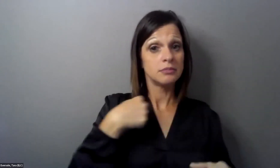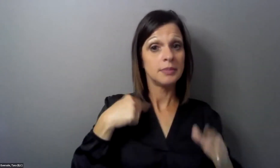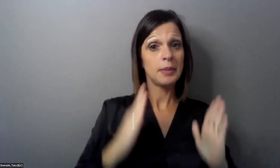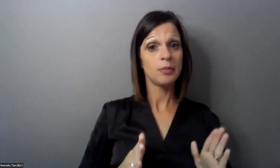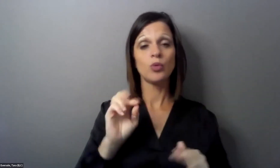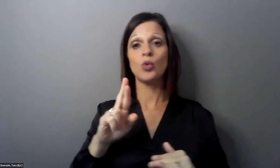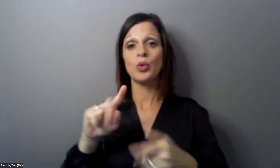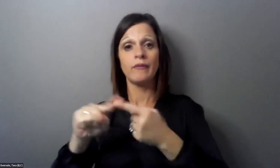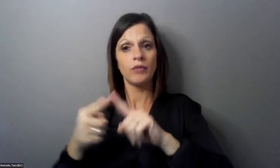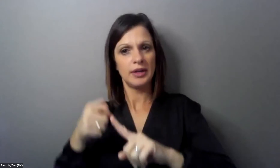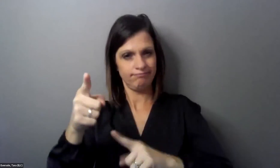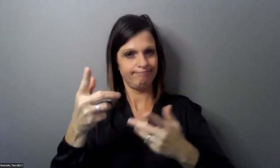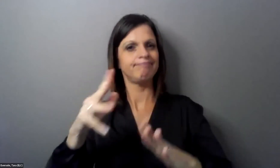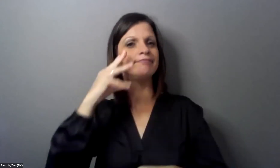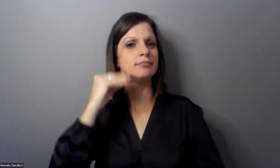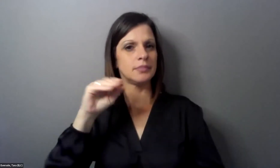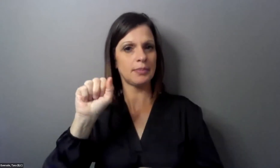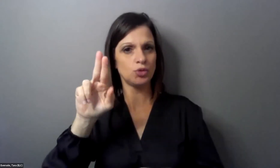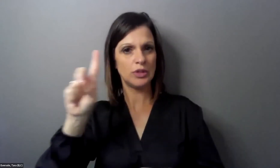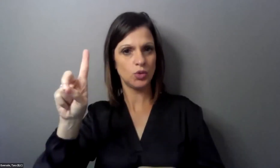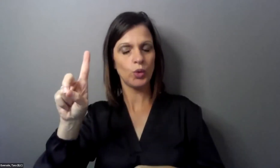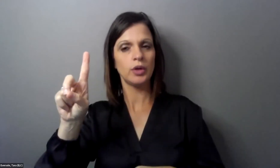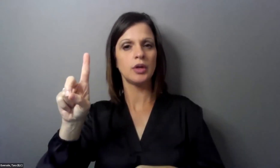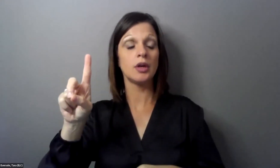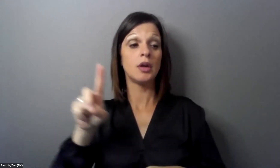use disorder. And that experience with that person could